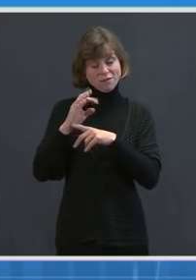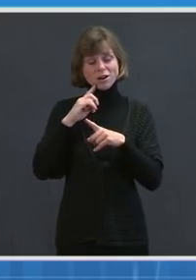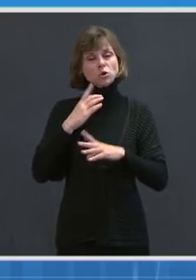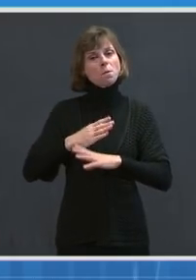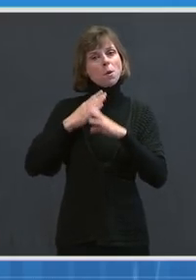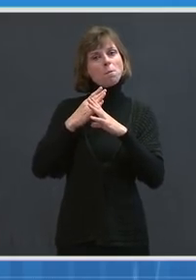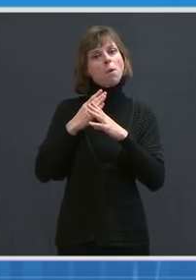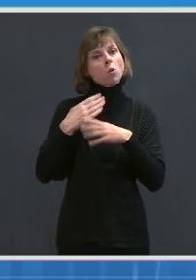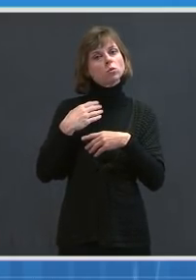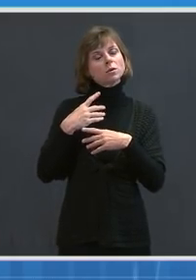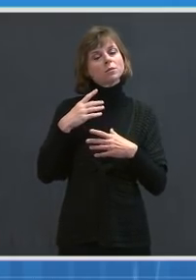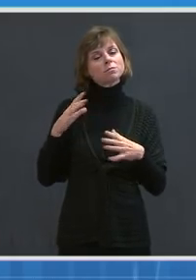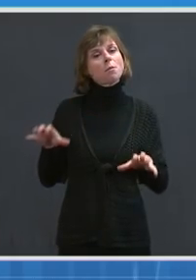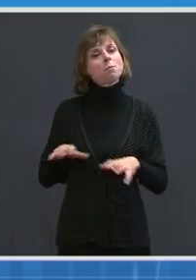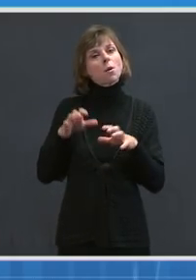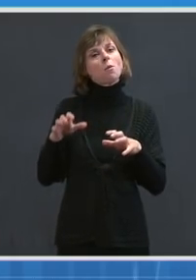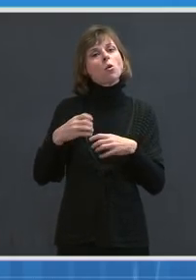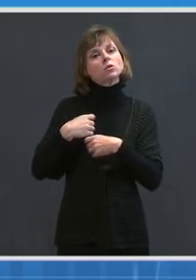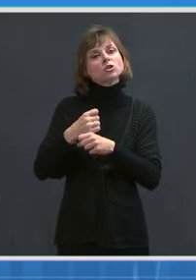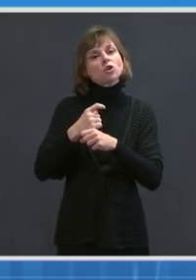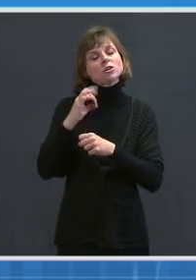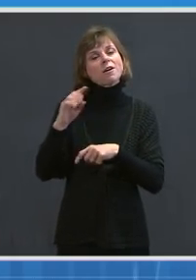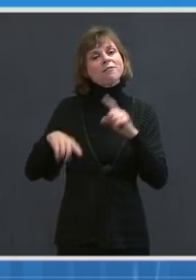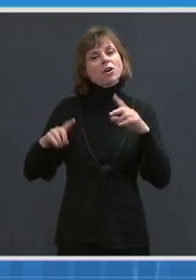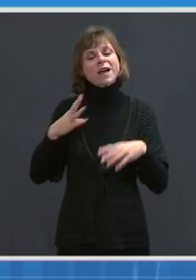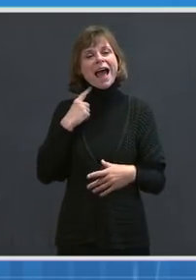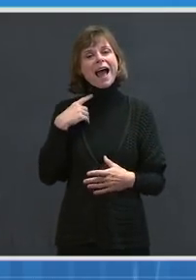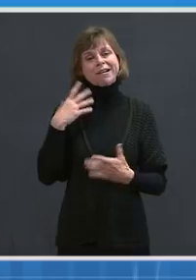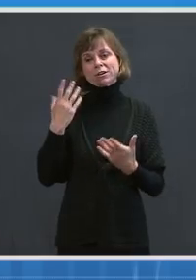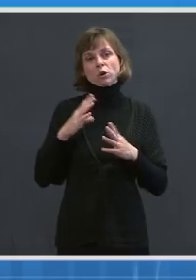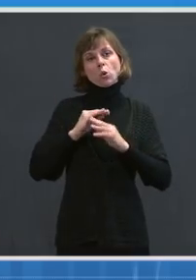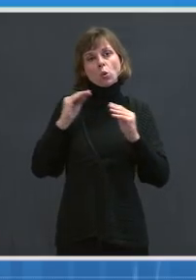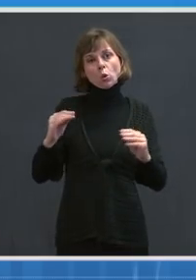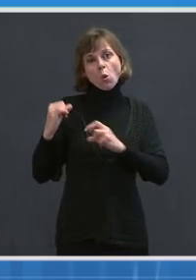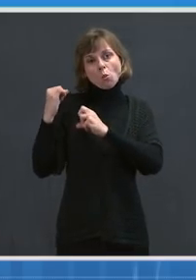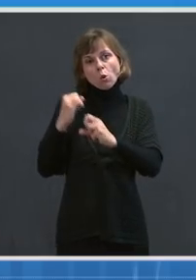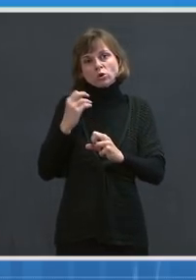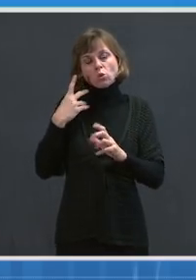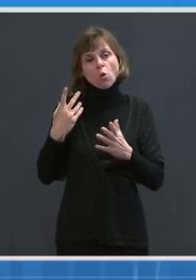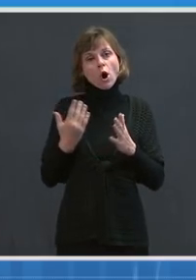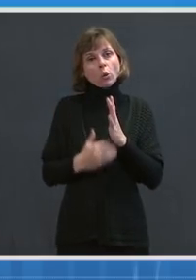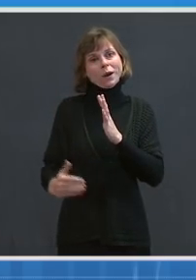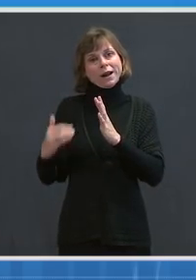and the lack of potency or redundancy of an immune response